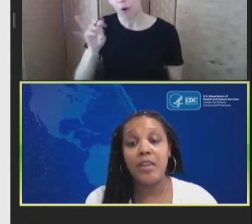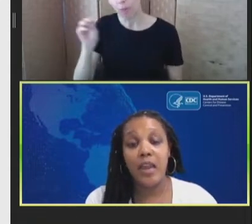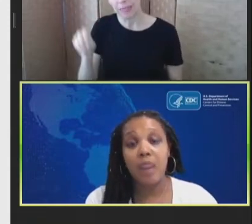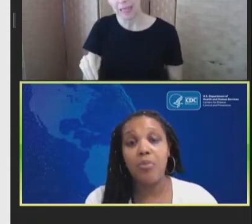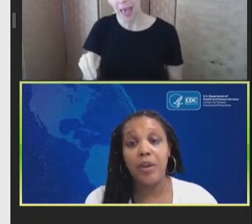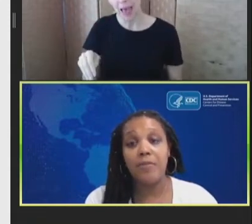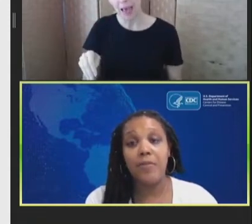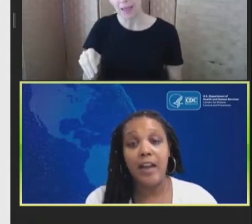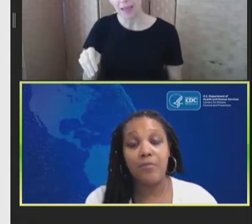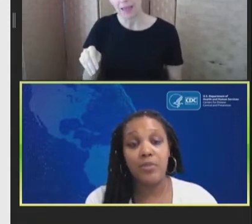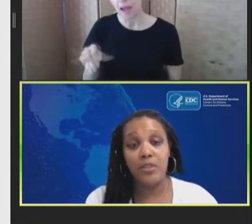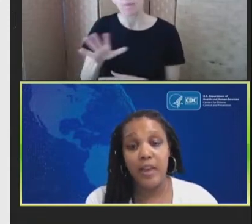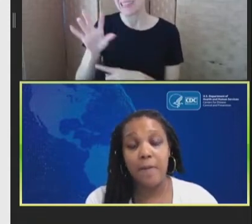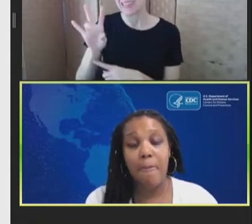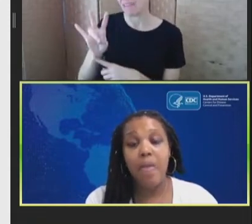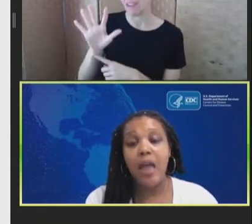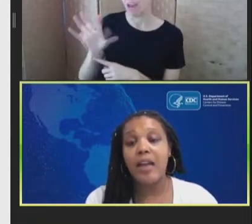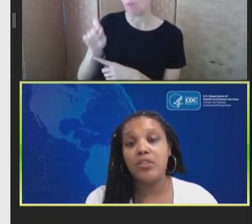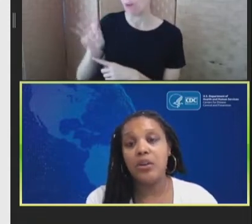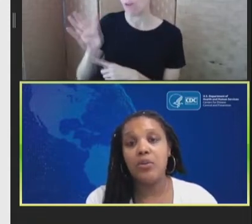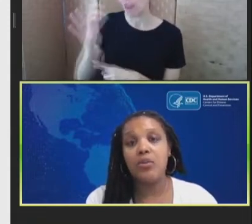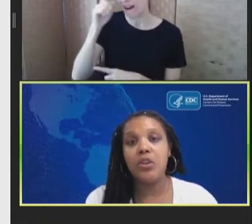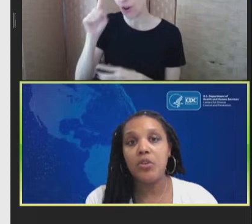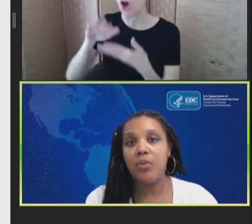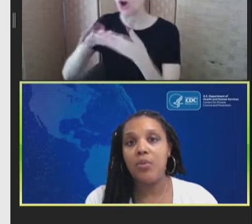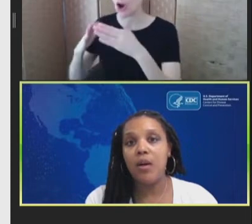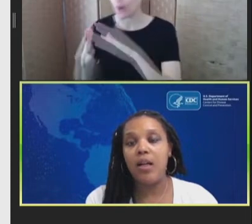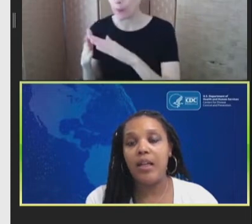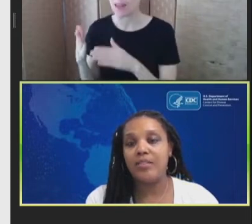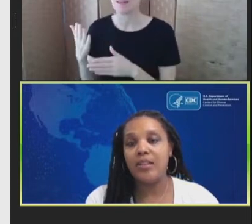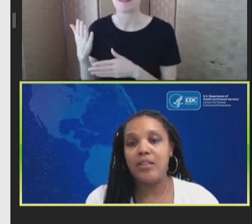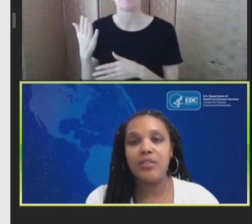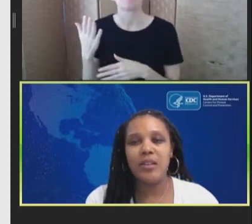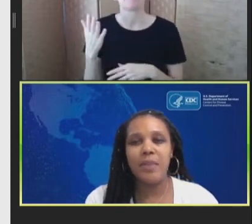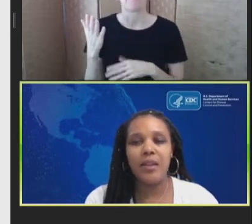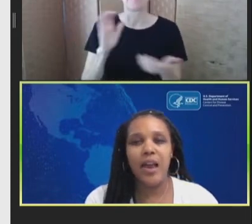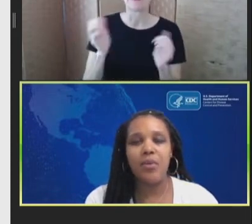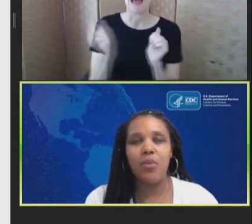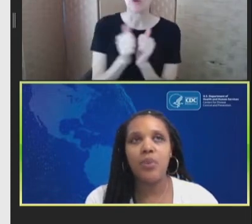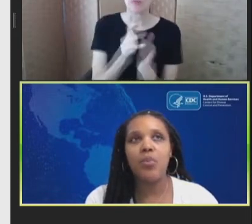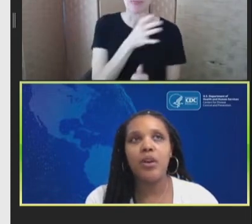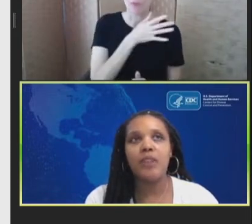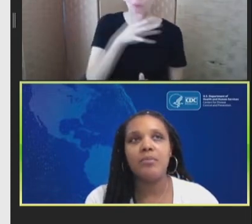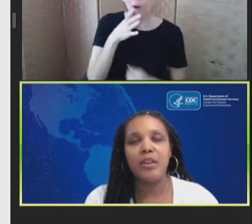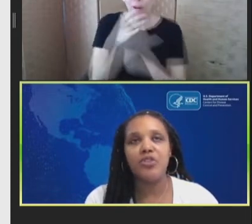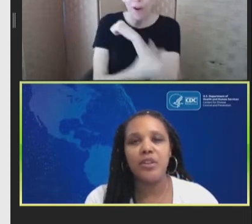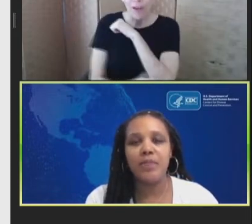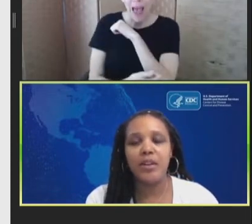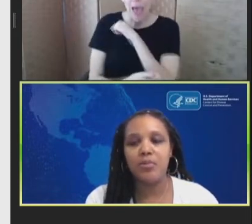58.5 percent. And so, you know, like I said, this is something that we wanted to make sure in very